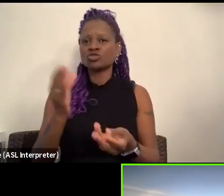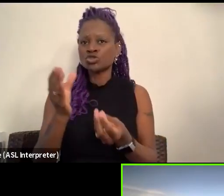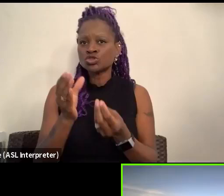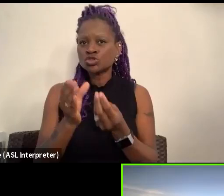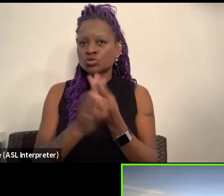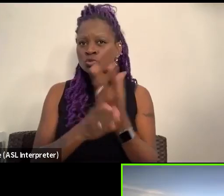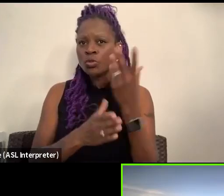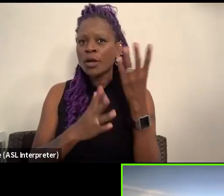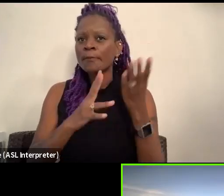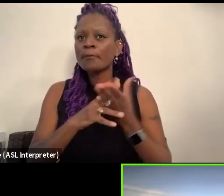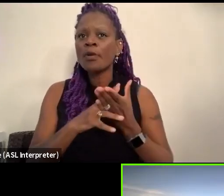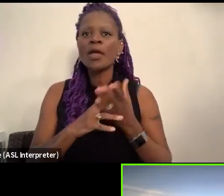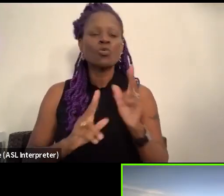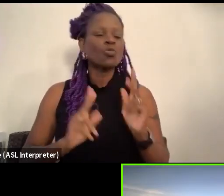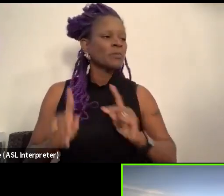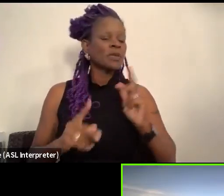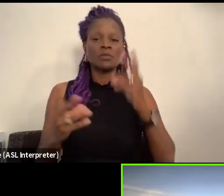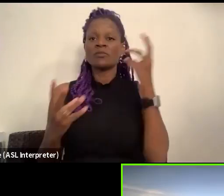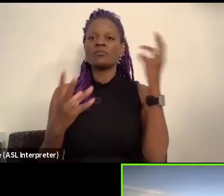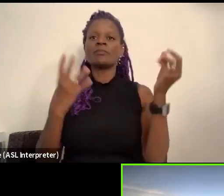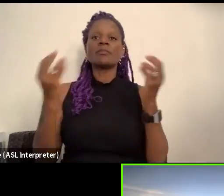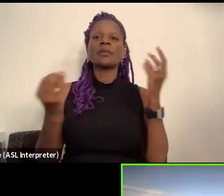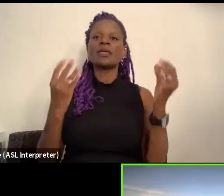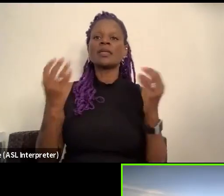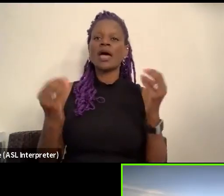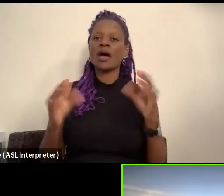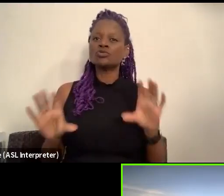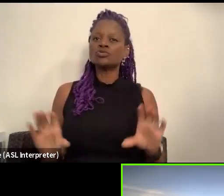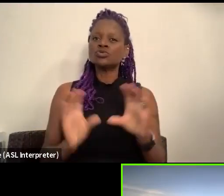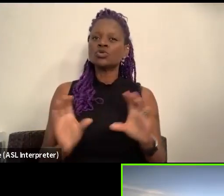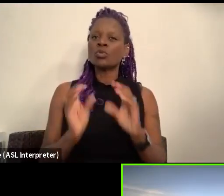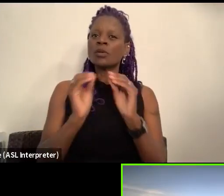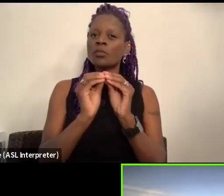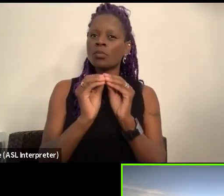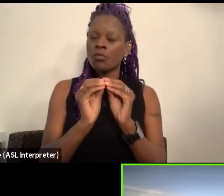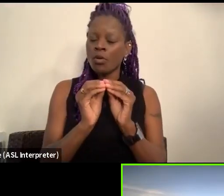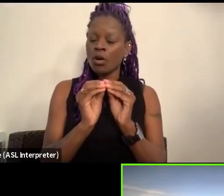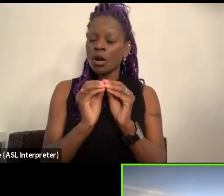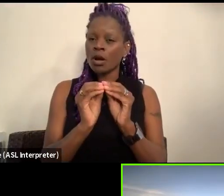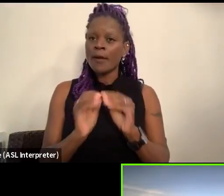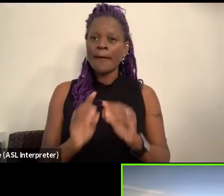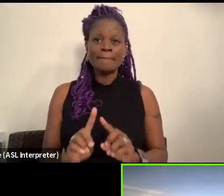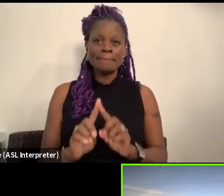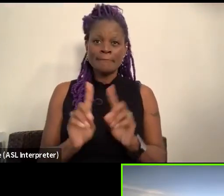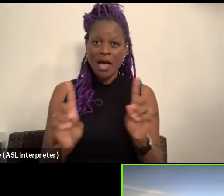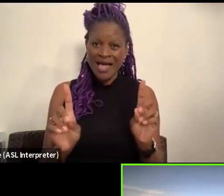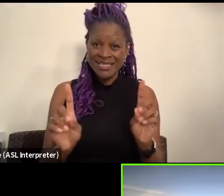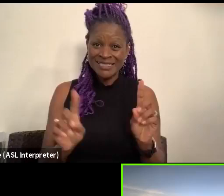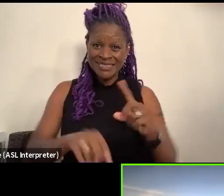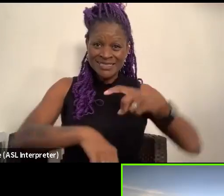participated in other events. In the meantime, this is definitely not the time to lower your garden.